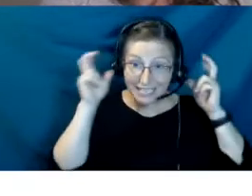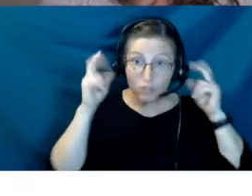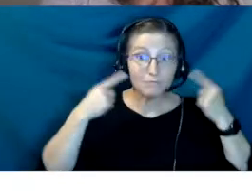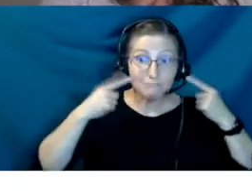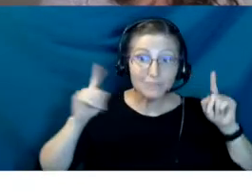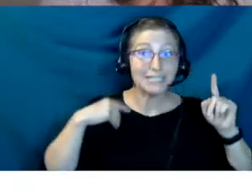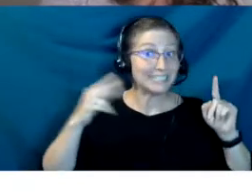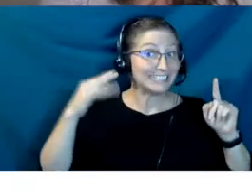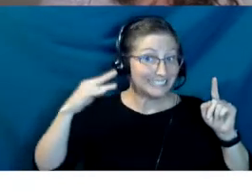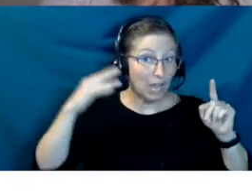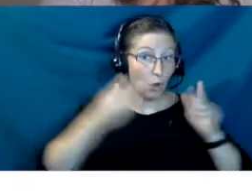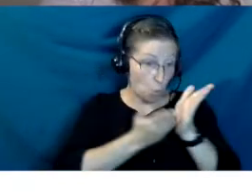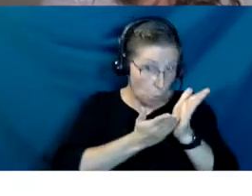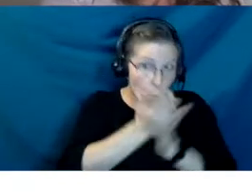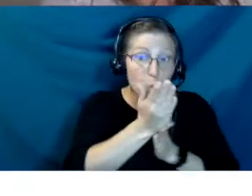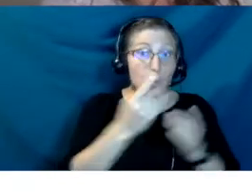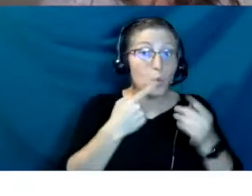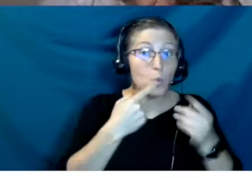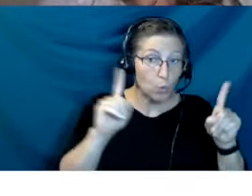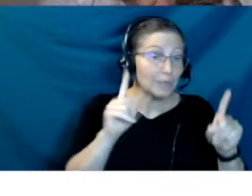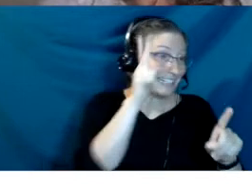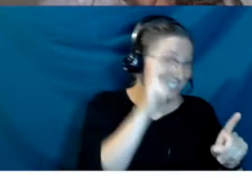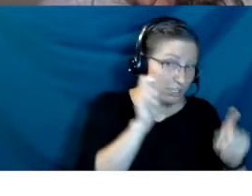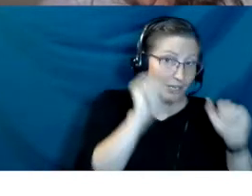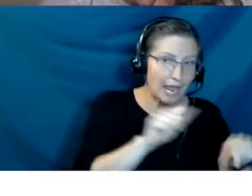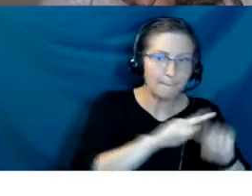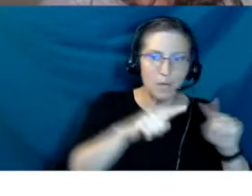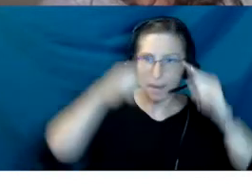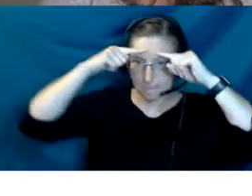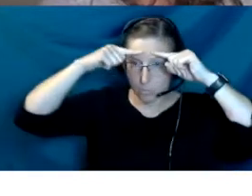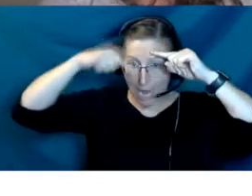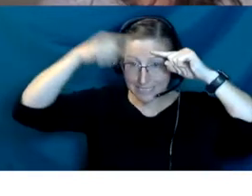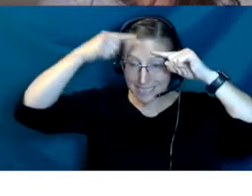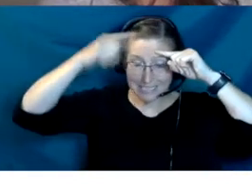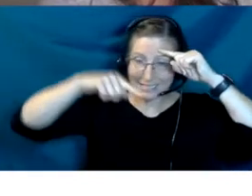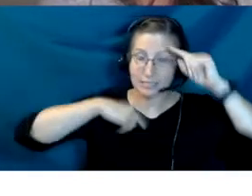just isn't being processed by the brain. When you are working with a student who has CVI,